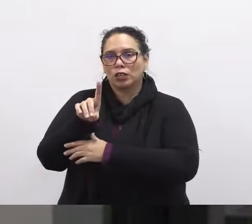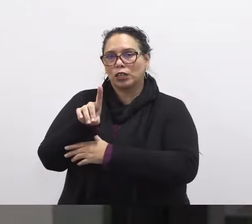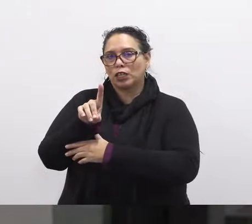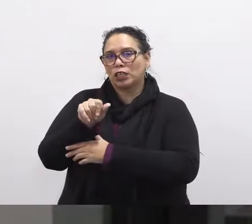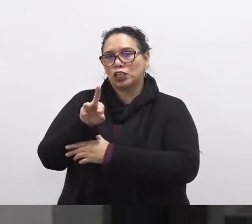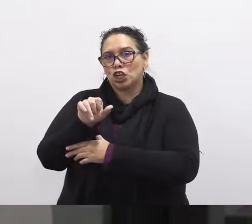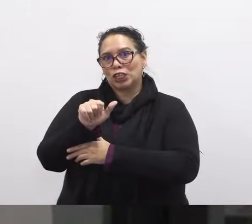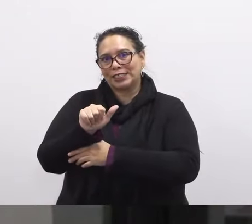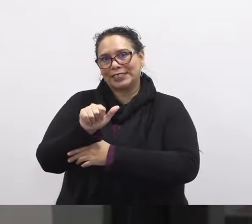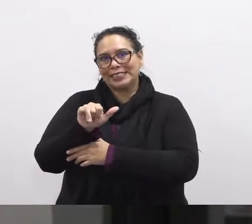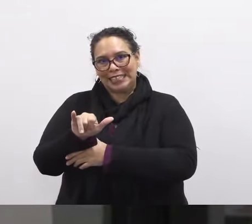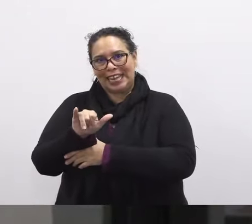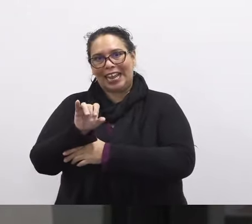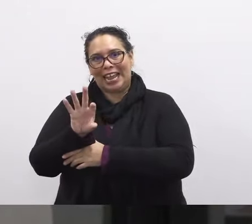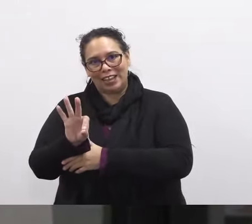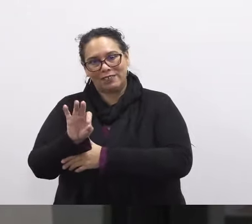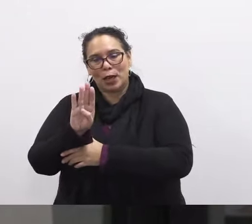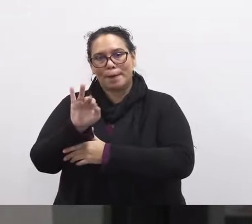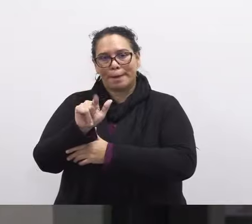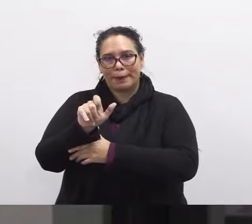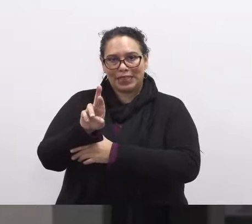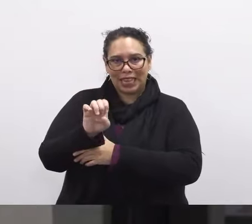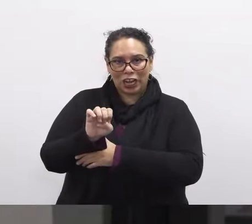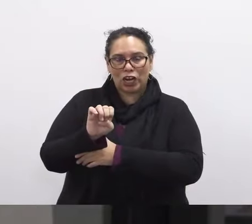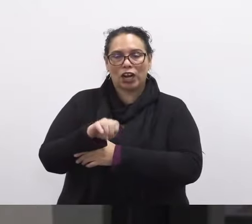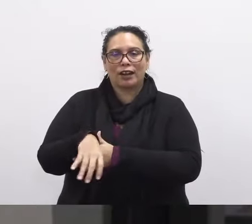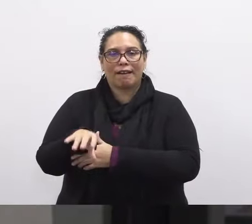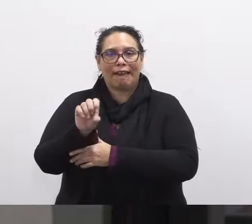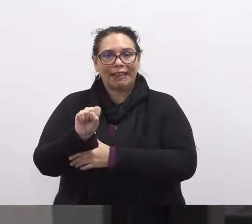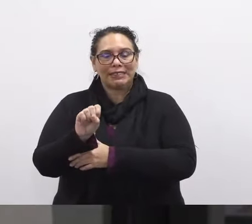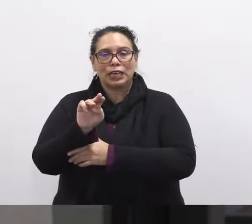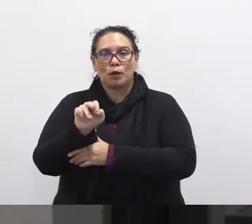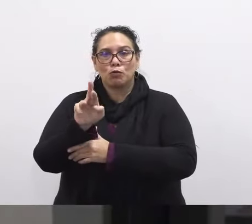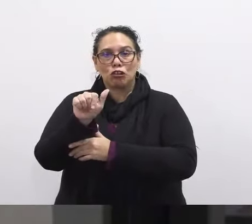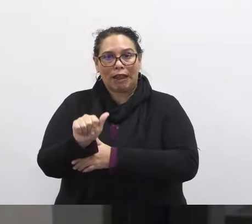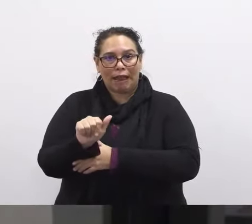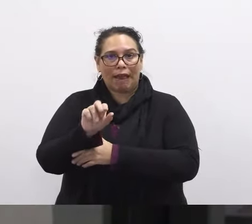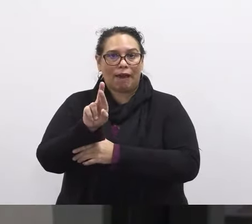Blair S, Maria R, Robert P.